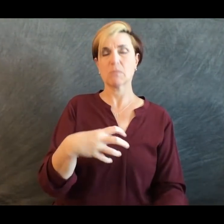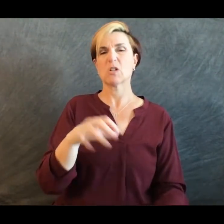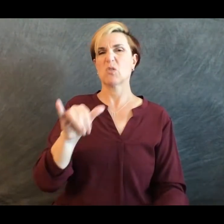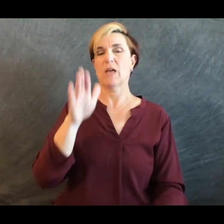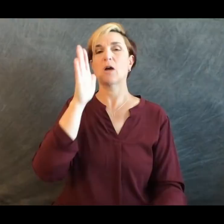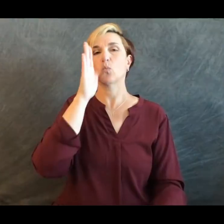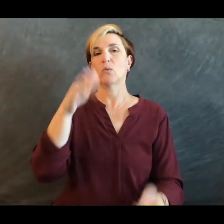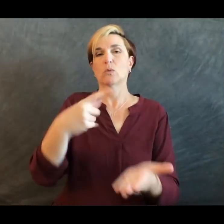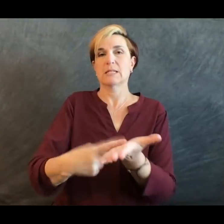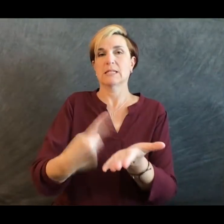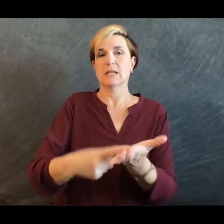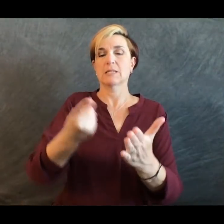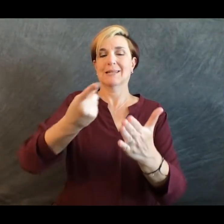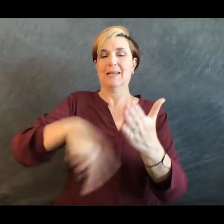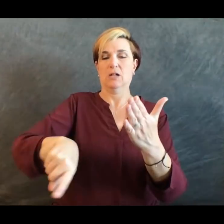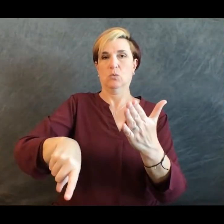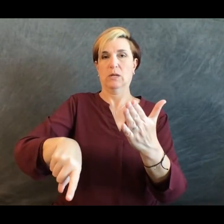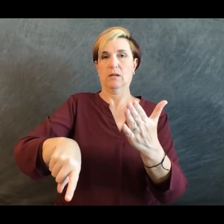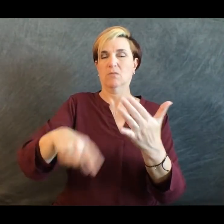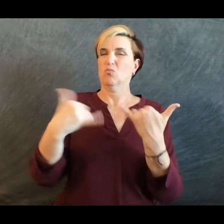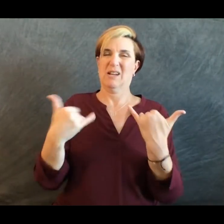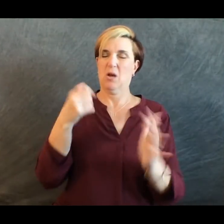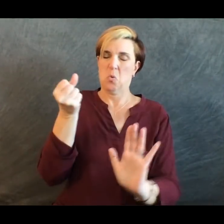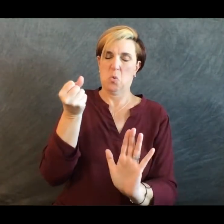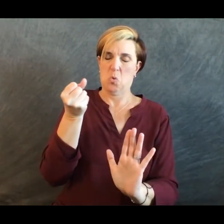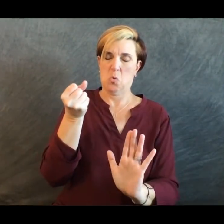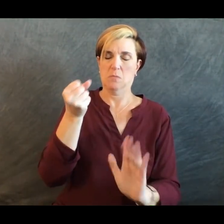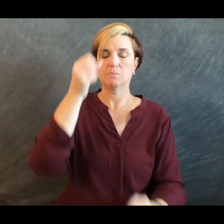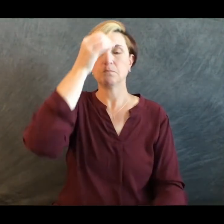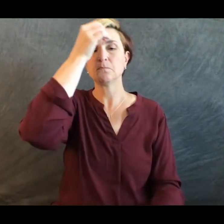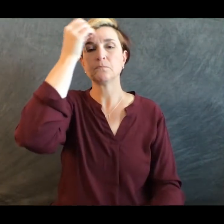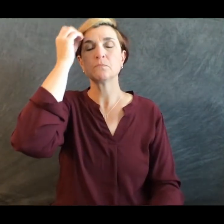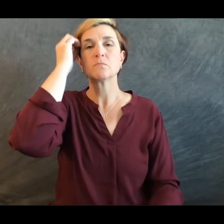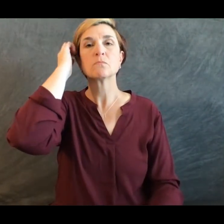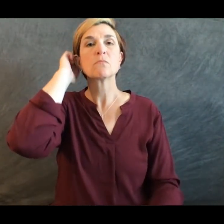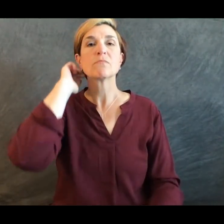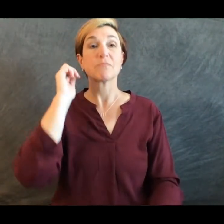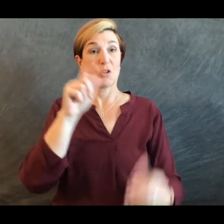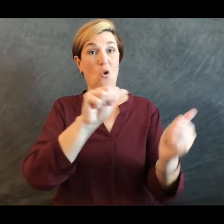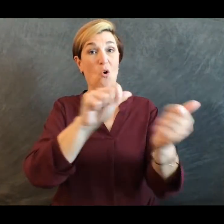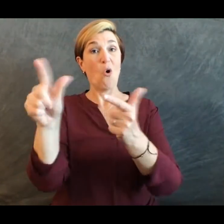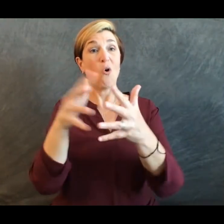we'll hold it every American should be proud of what our country is achieved in